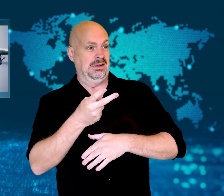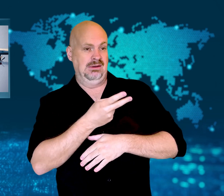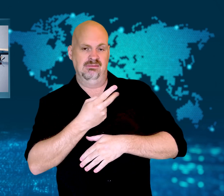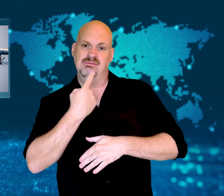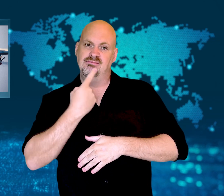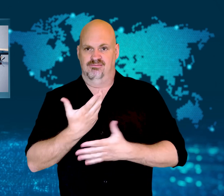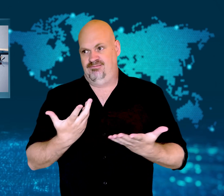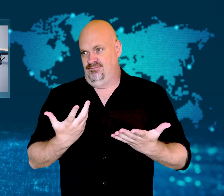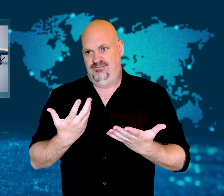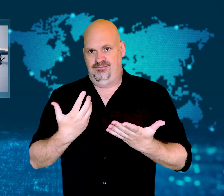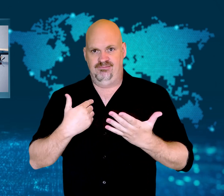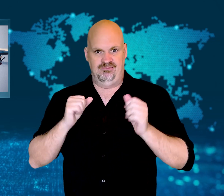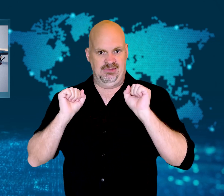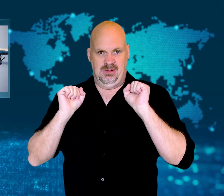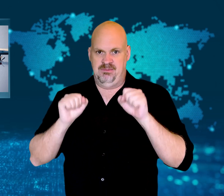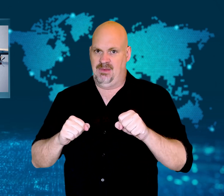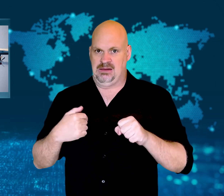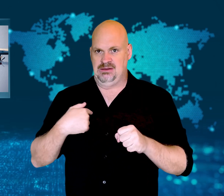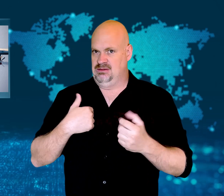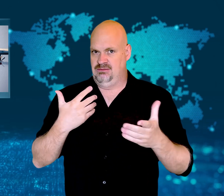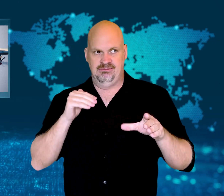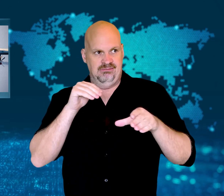for NATO membership.